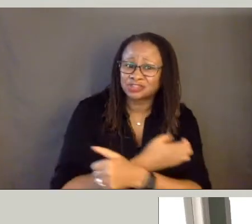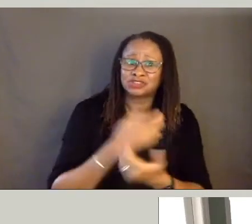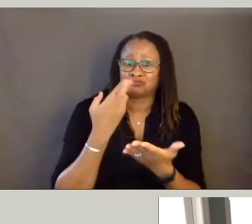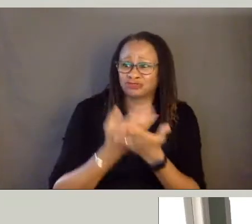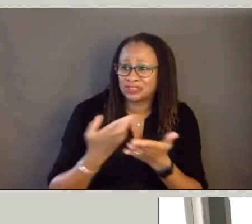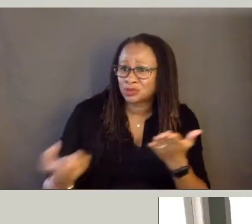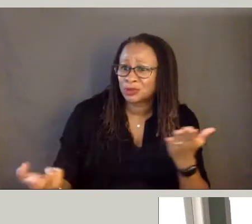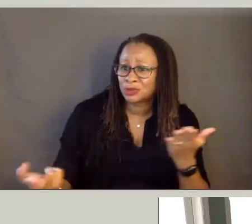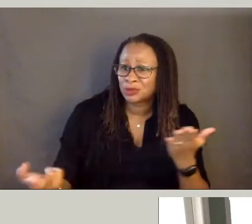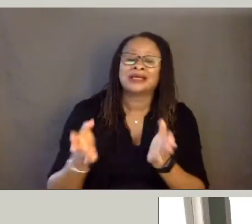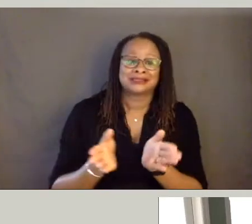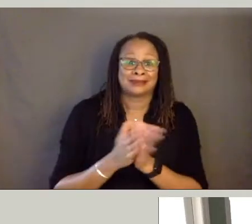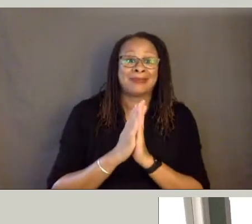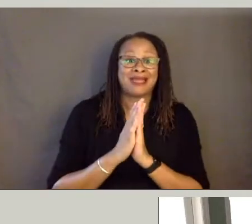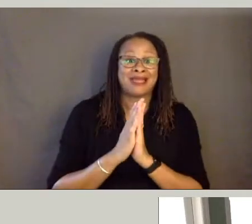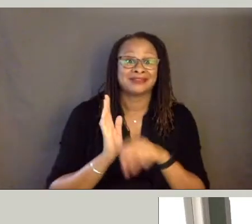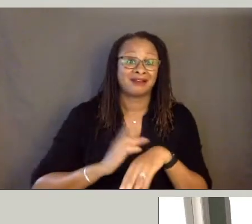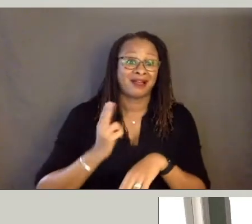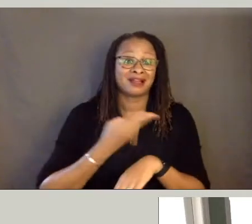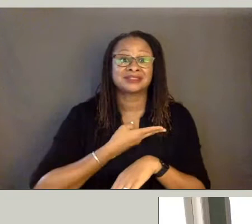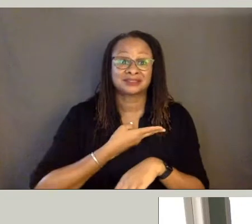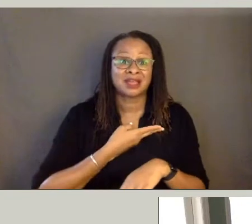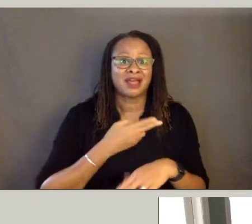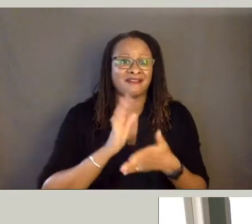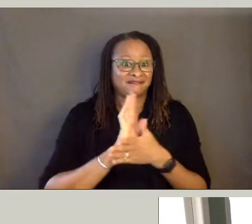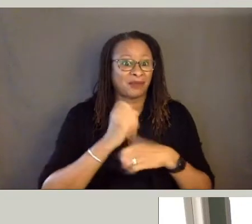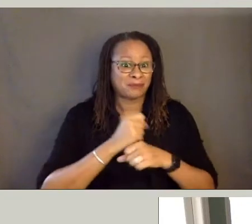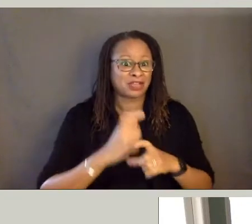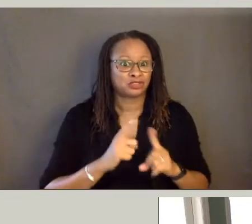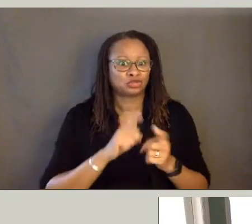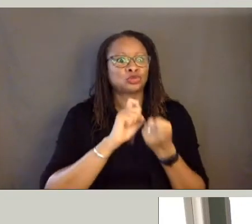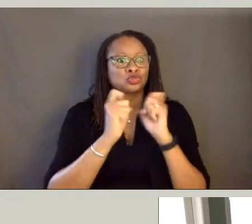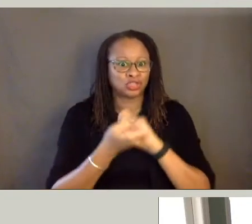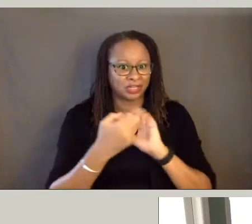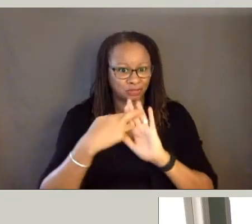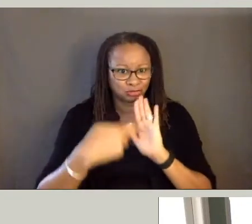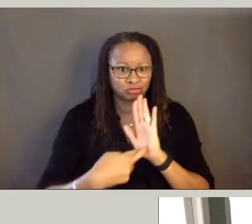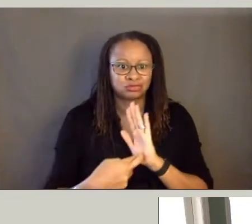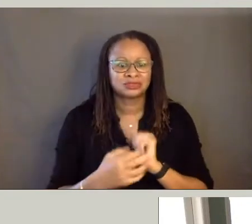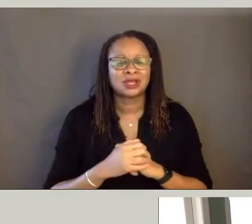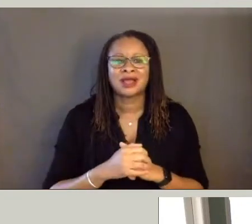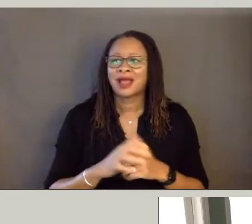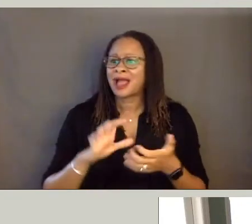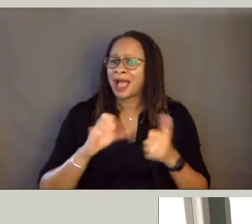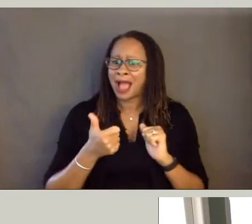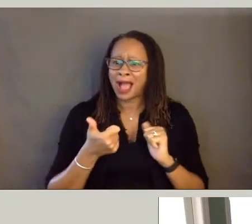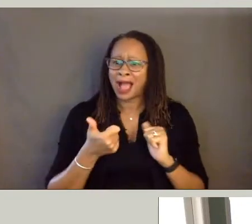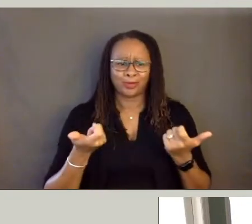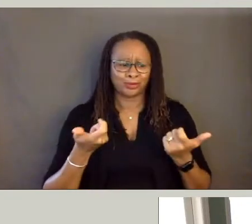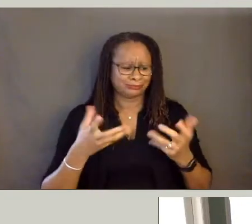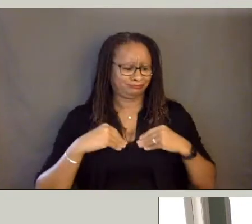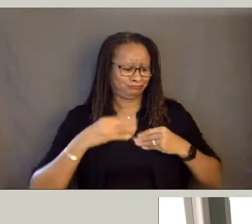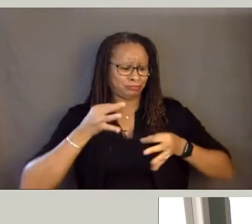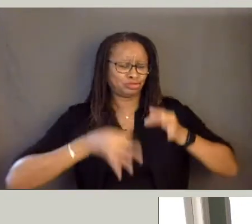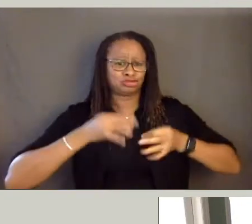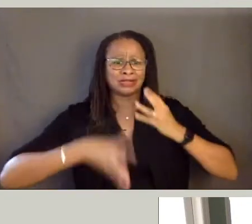it demands upon us filmmakers to change the rules, right? How do we justify the extra time it might take